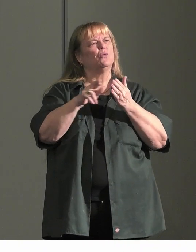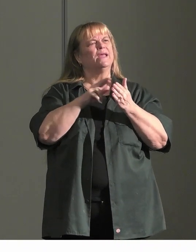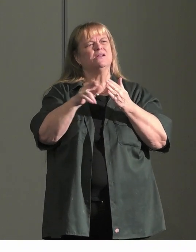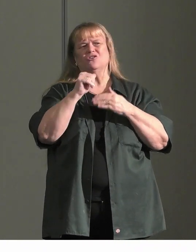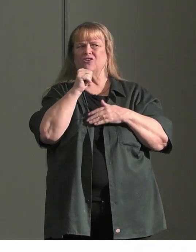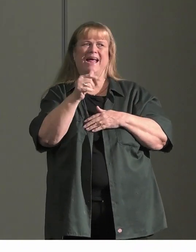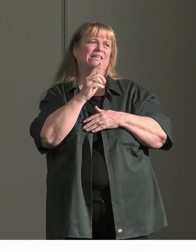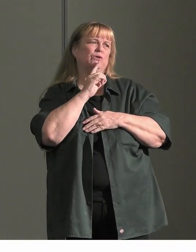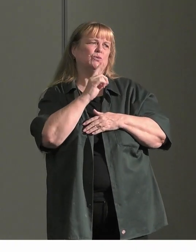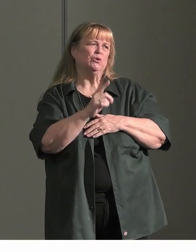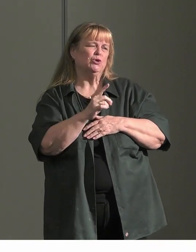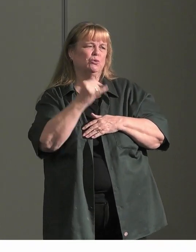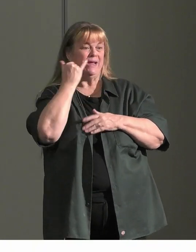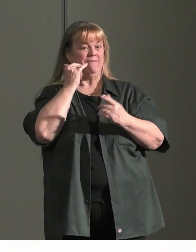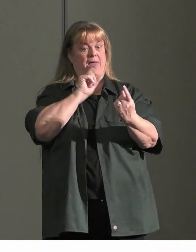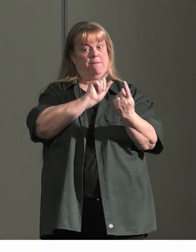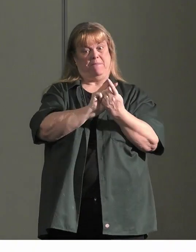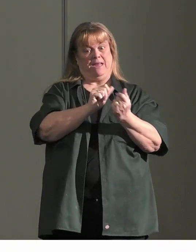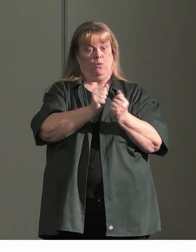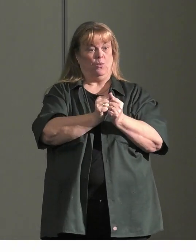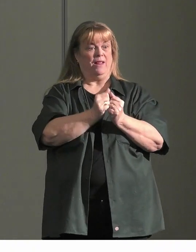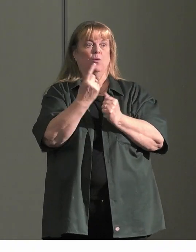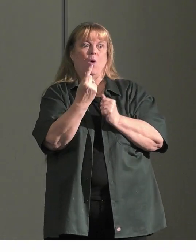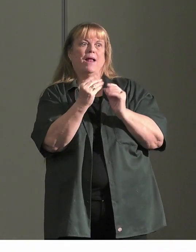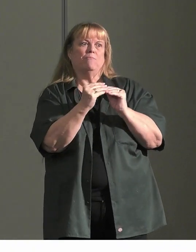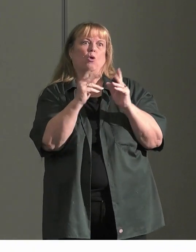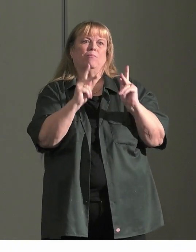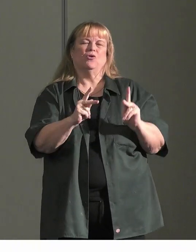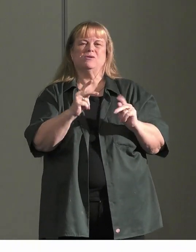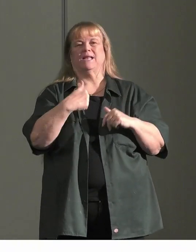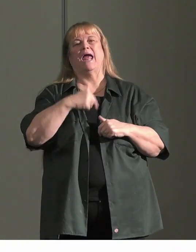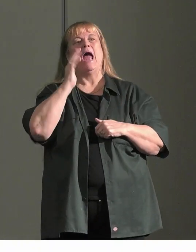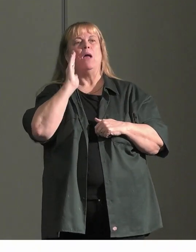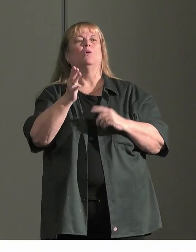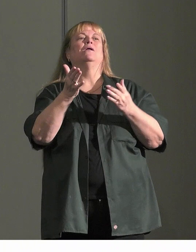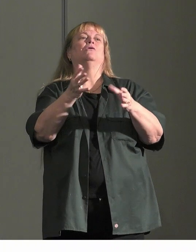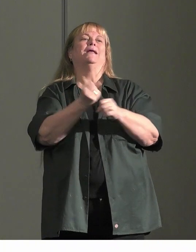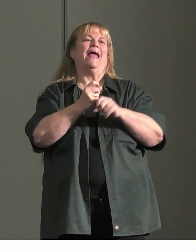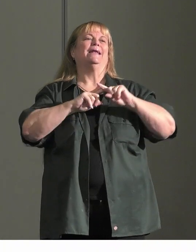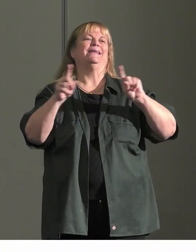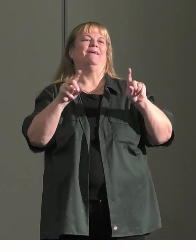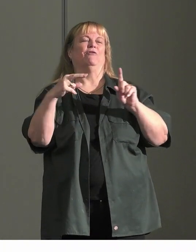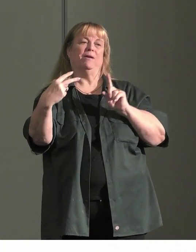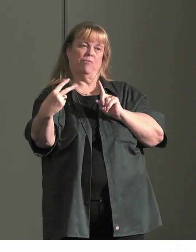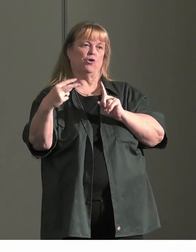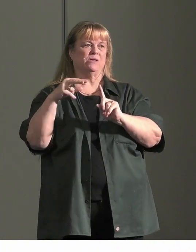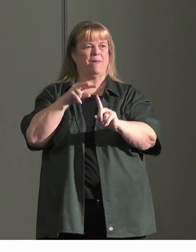true. If I meet with one more person I will get a different perspective. I will learn something